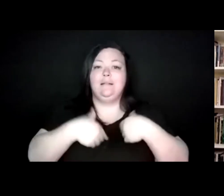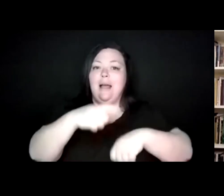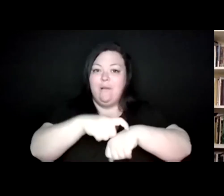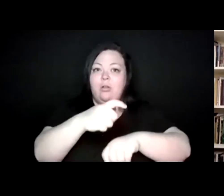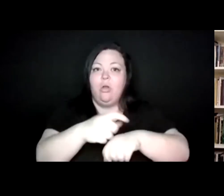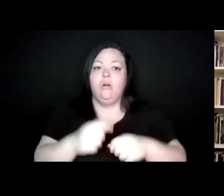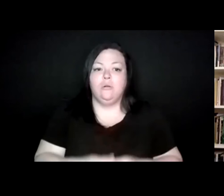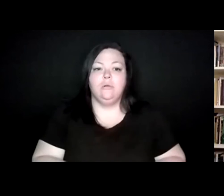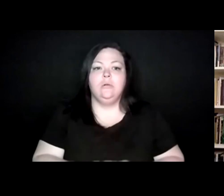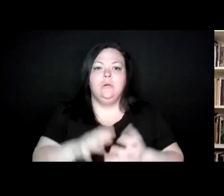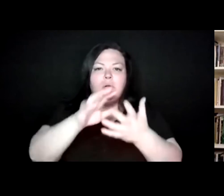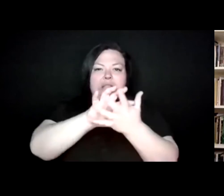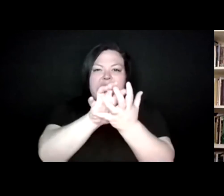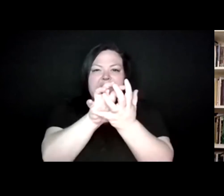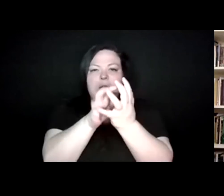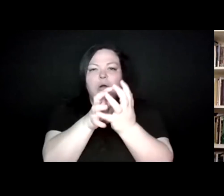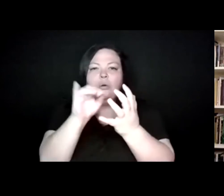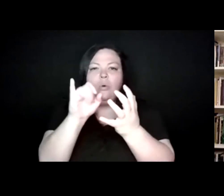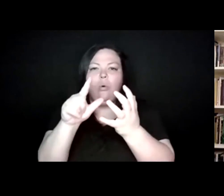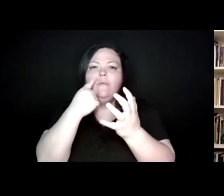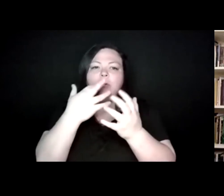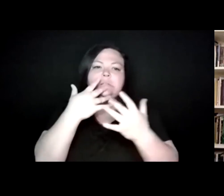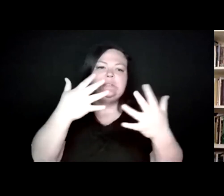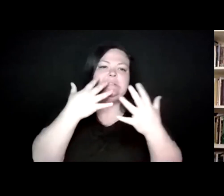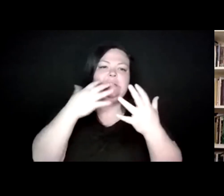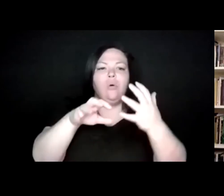and oiled to sing and turn– the body,//